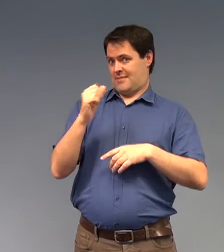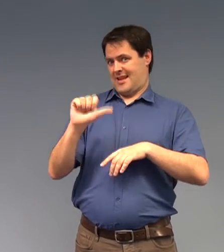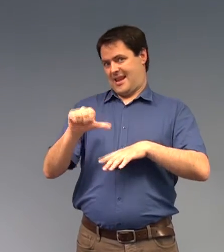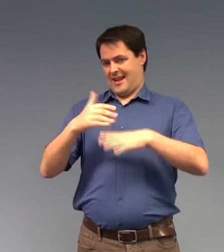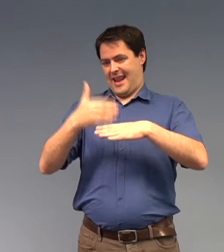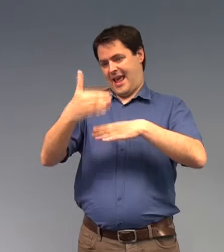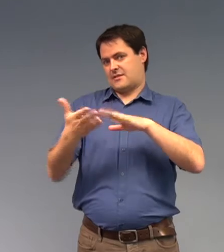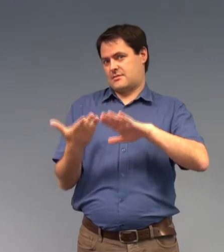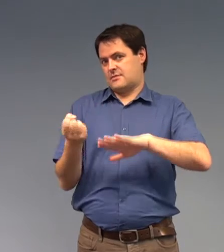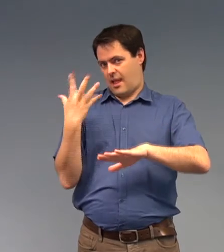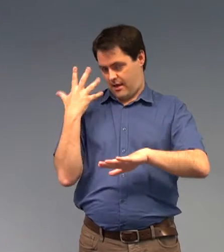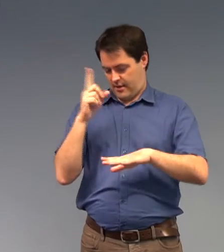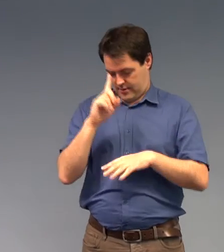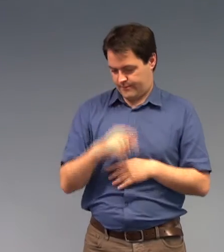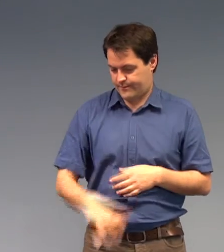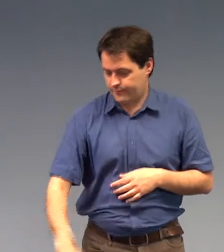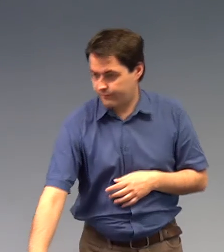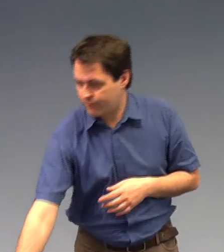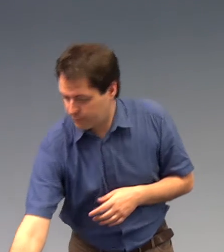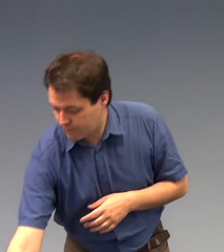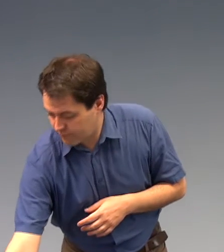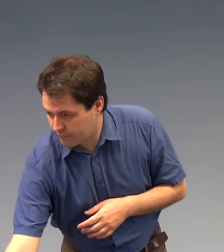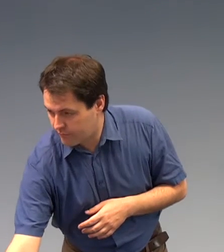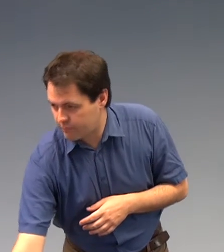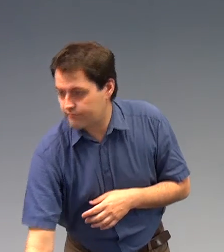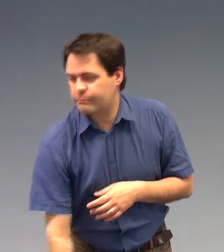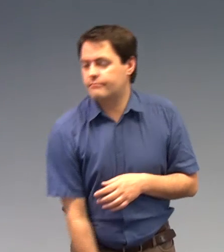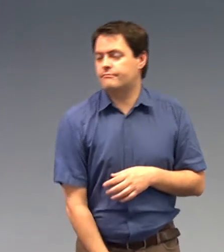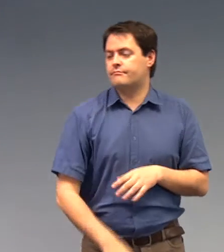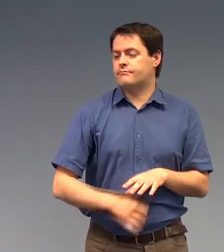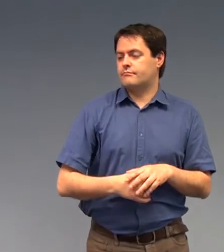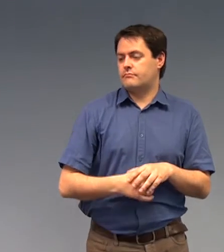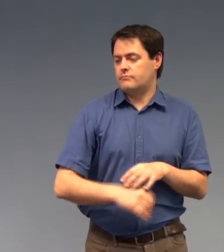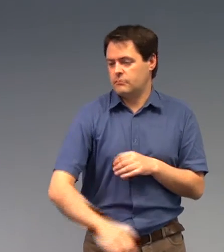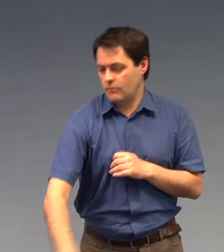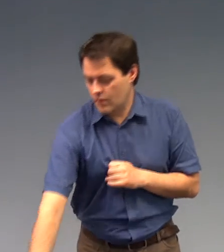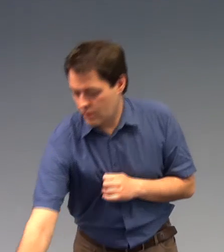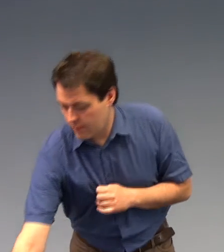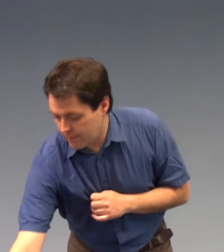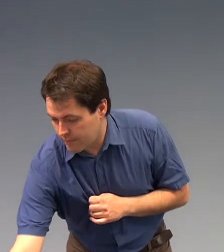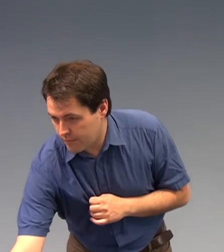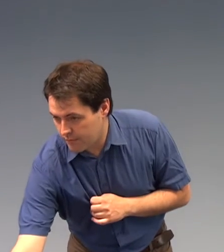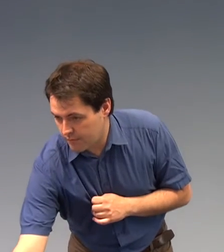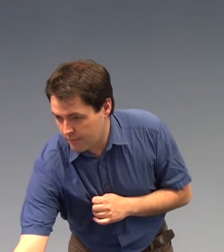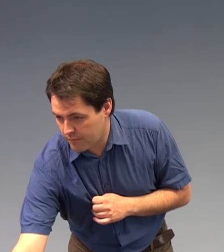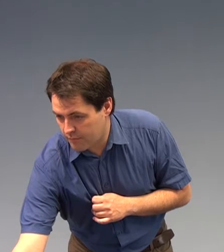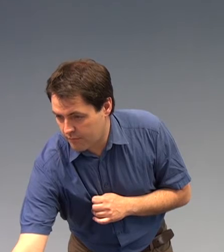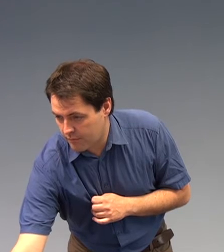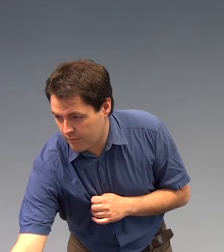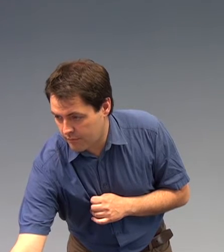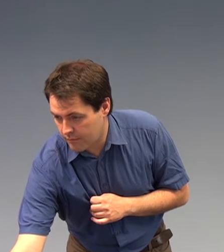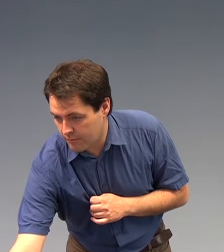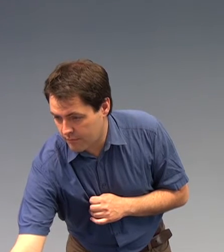what that meant, what they did, and how they worked.